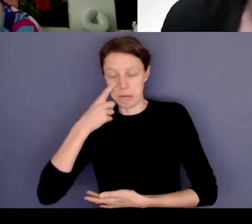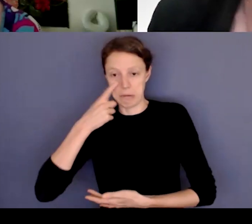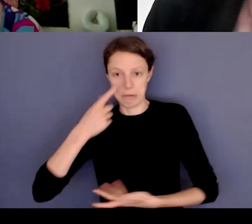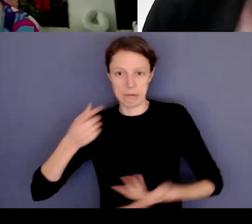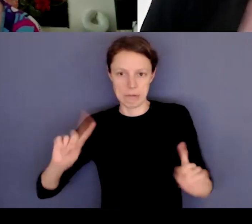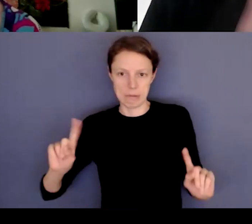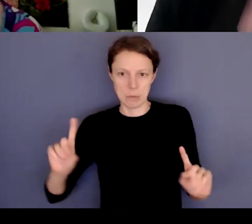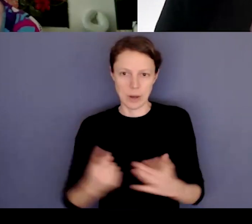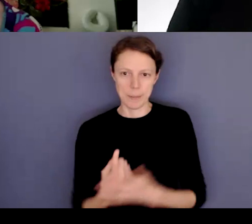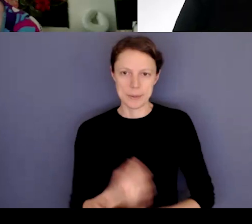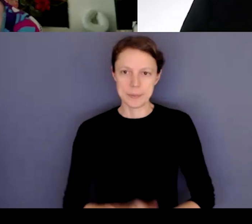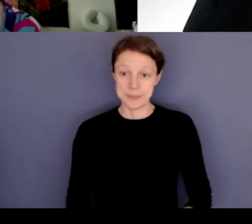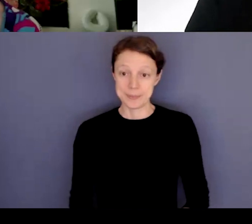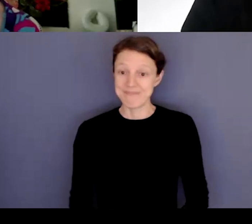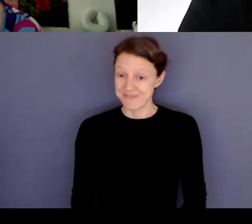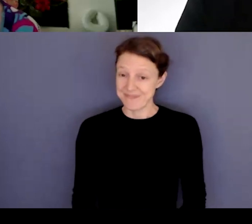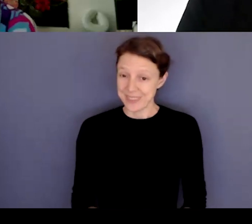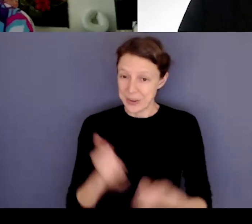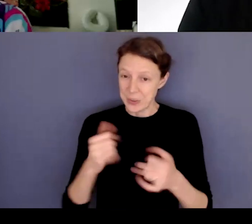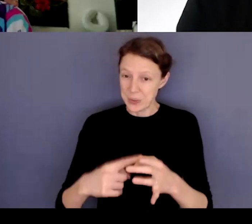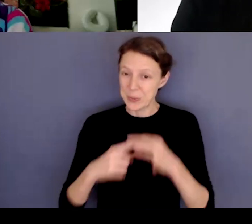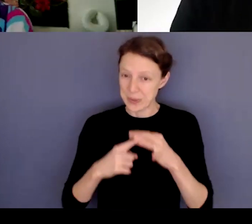That's a really good question. We did, actually, we had a whole